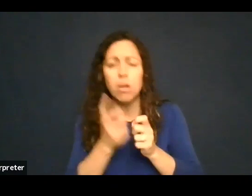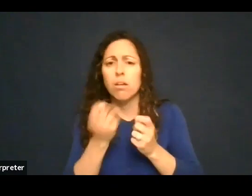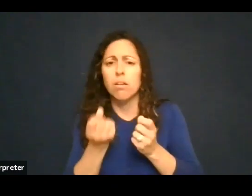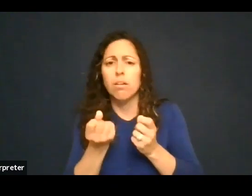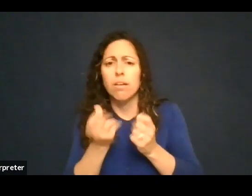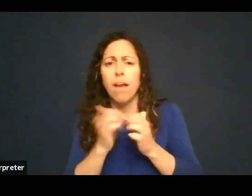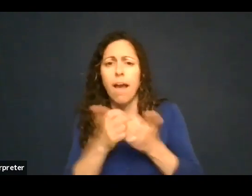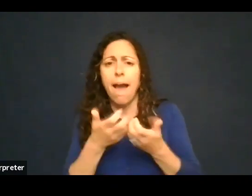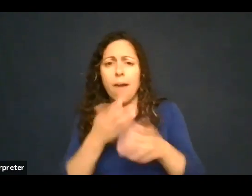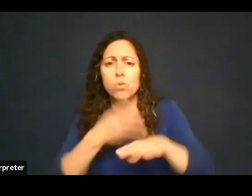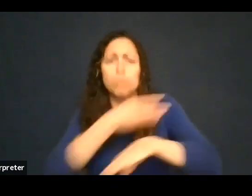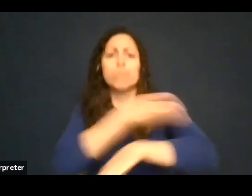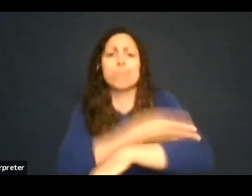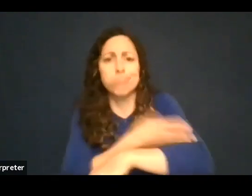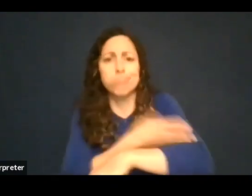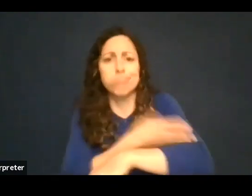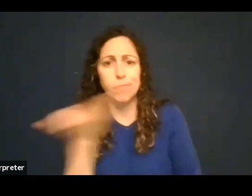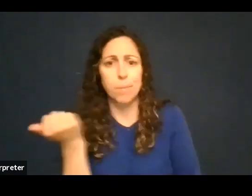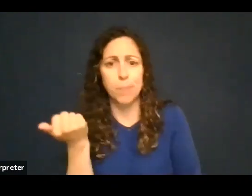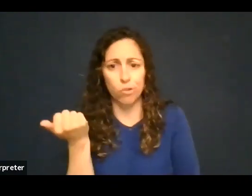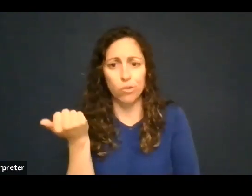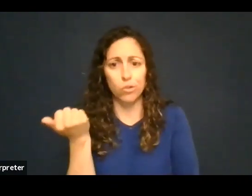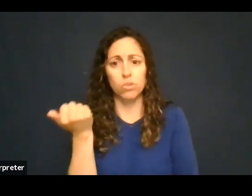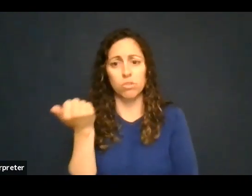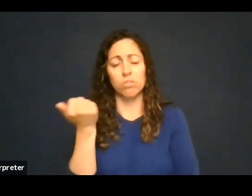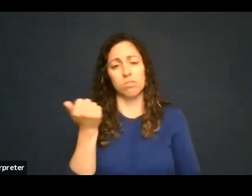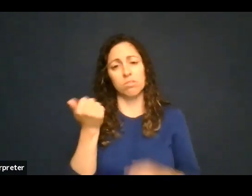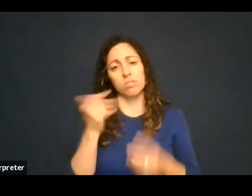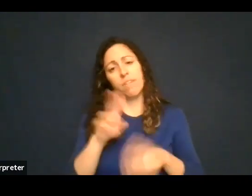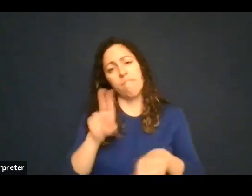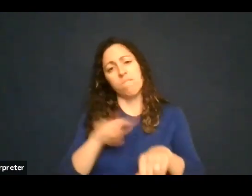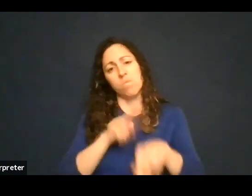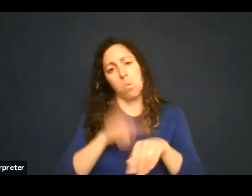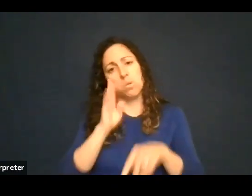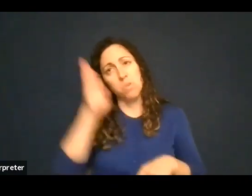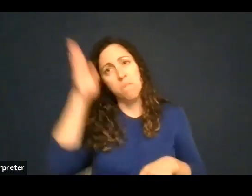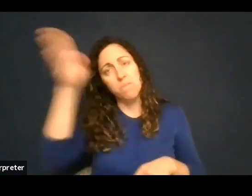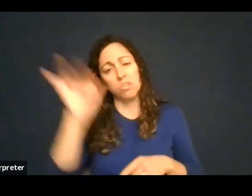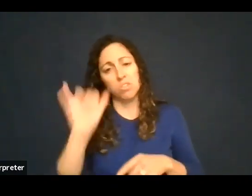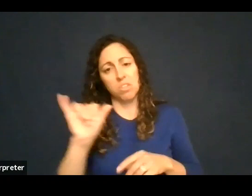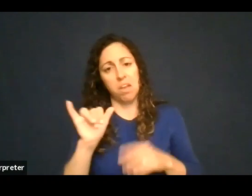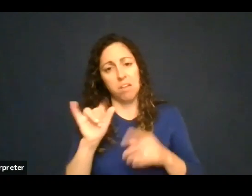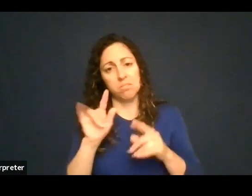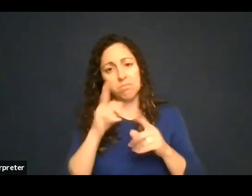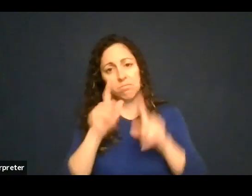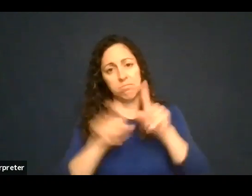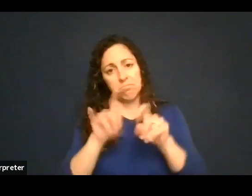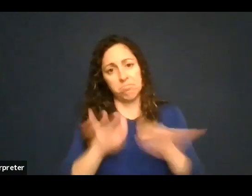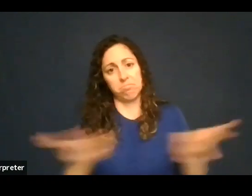These are, of course, important questions for the future. Marly? Yes?